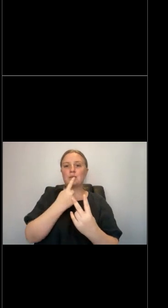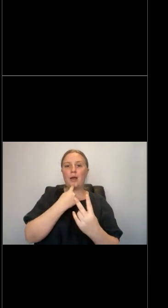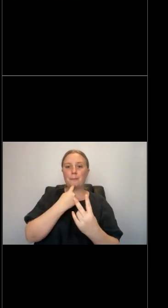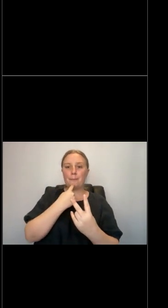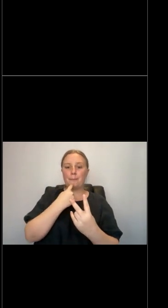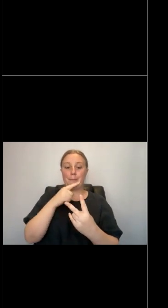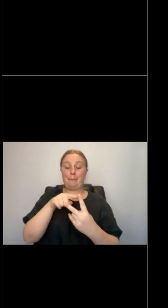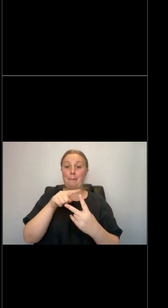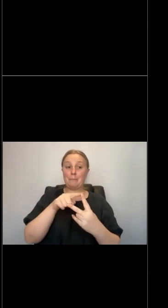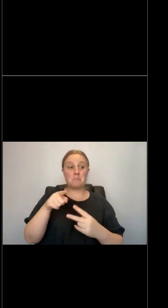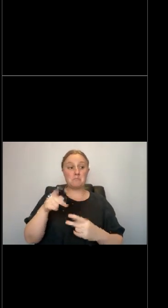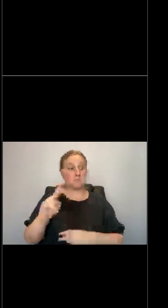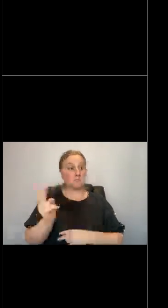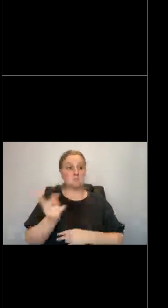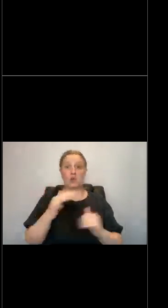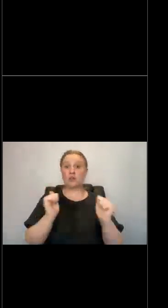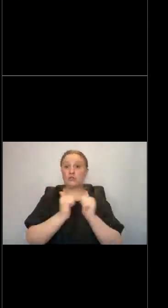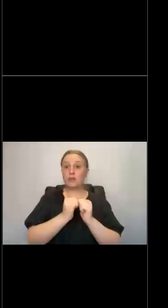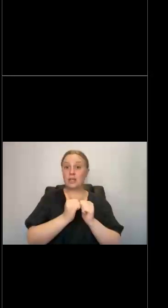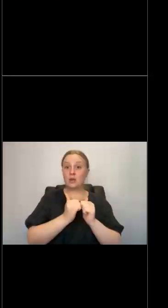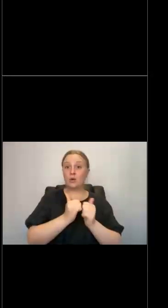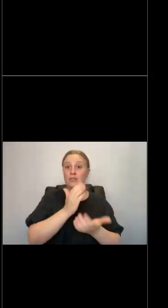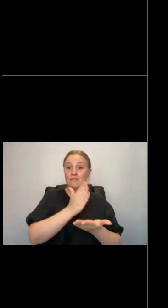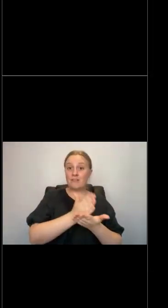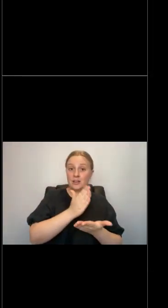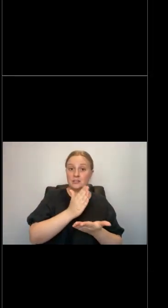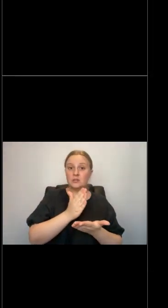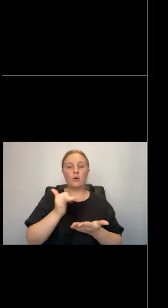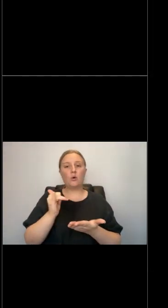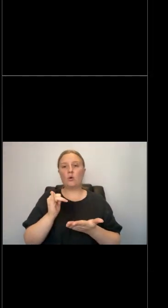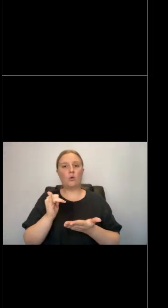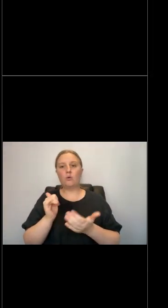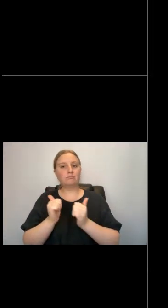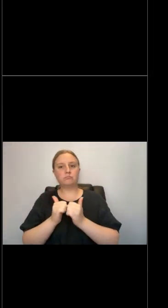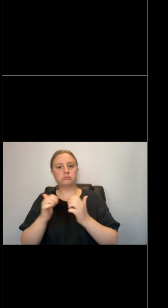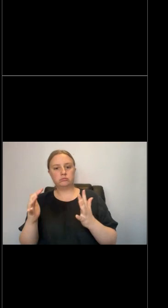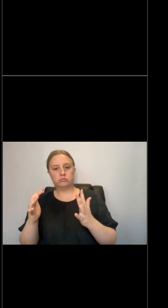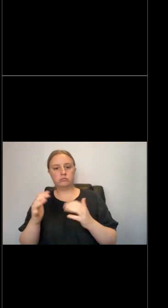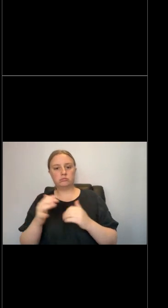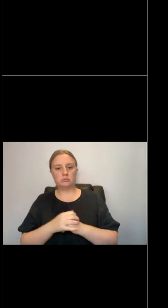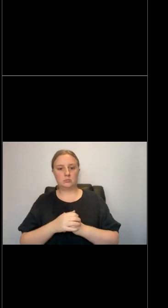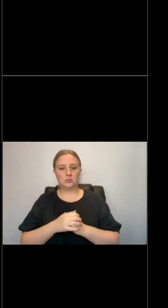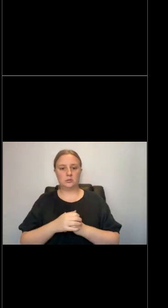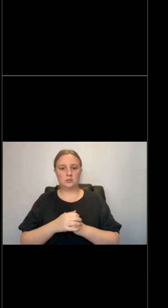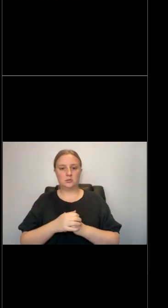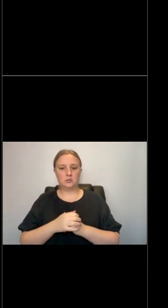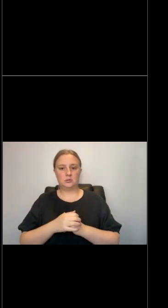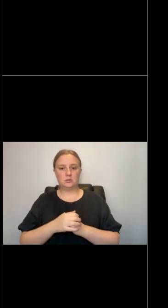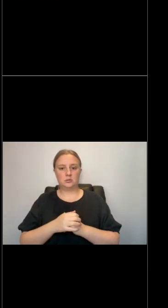So it's pretty obvious contested hearings occur